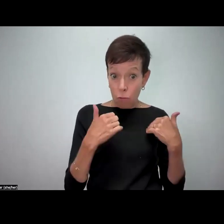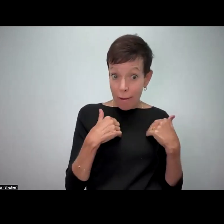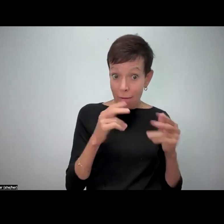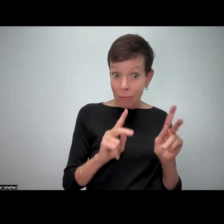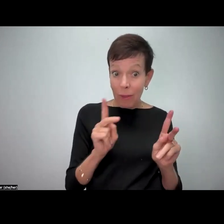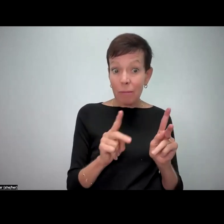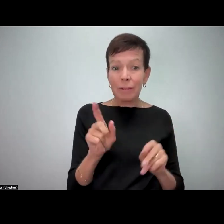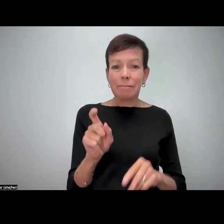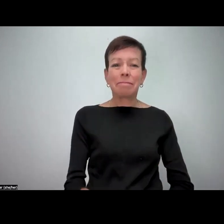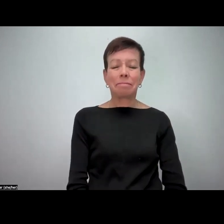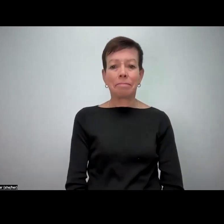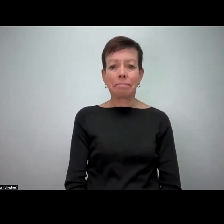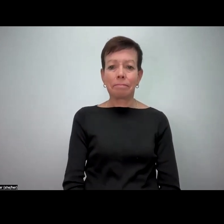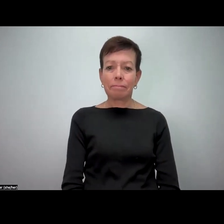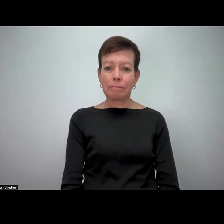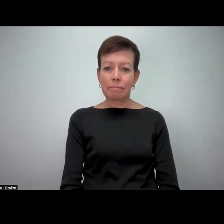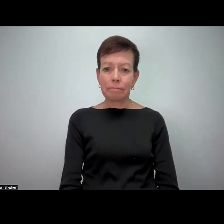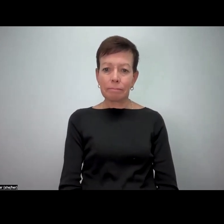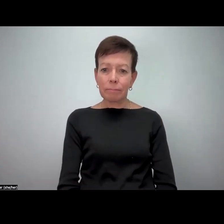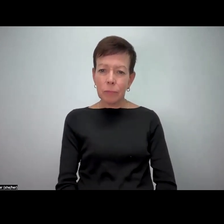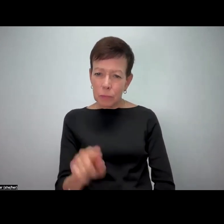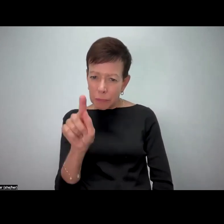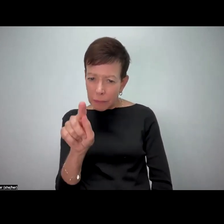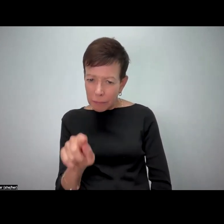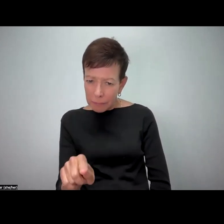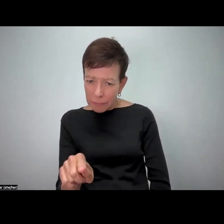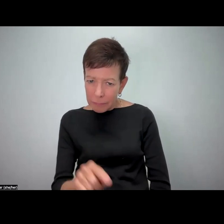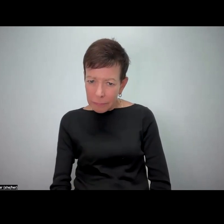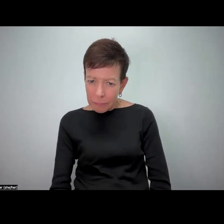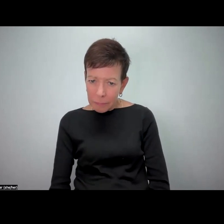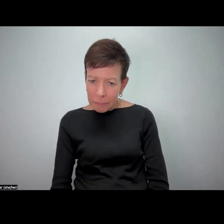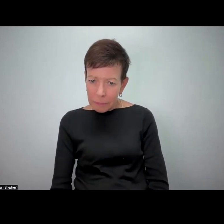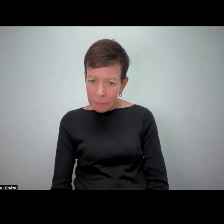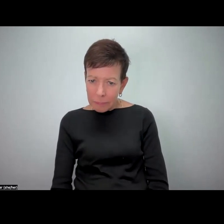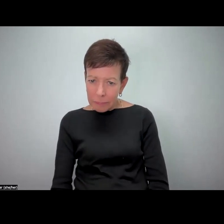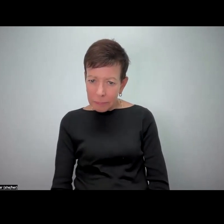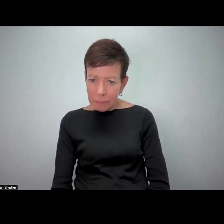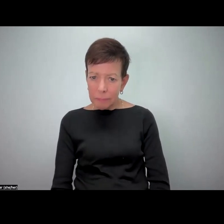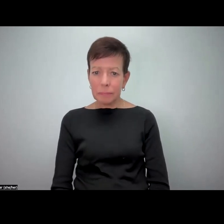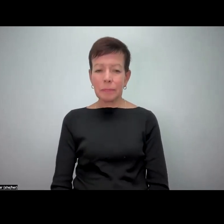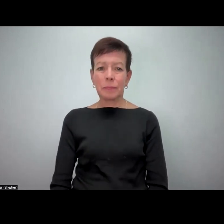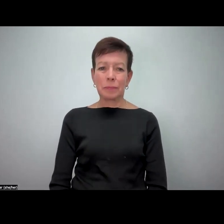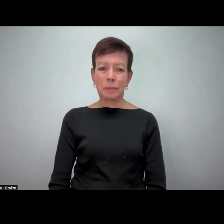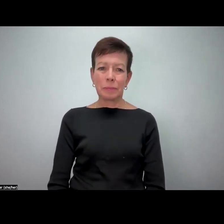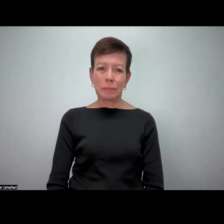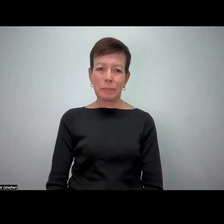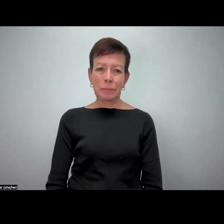I have another question. Oh, sorry. Clearing that one up.